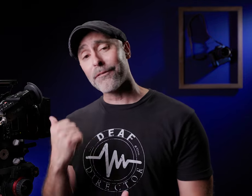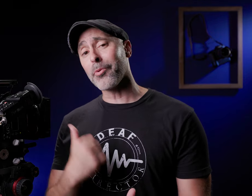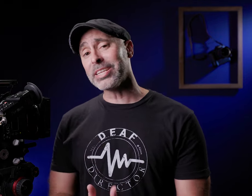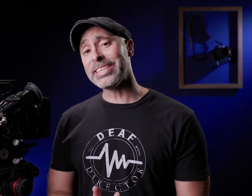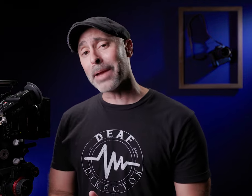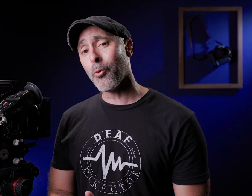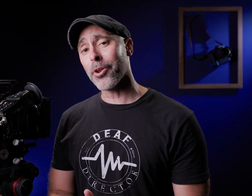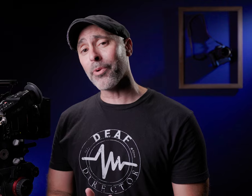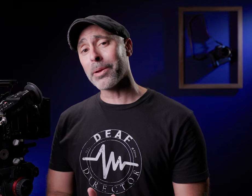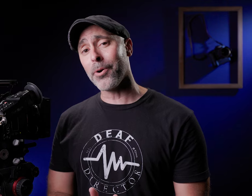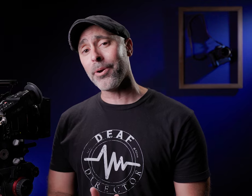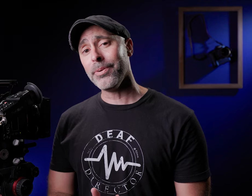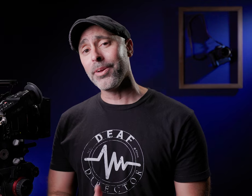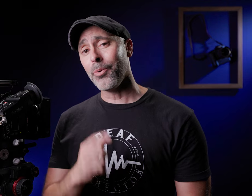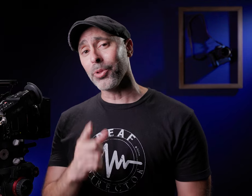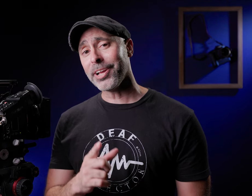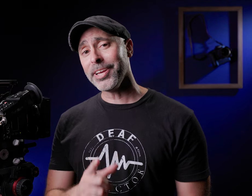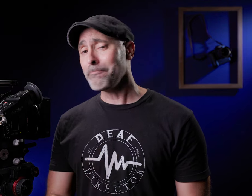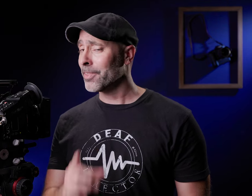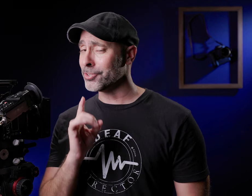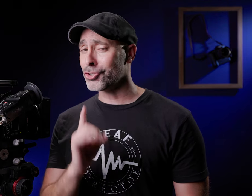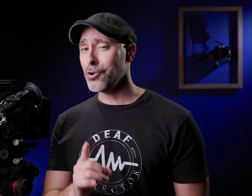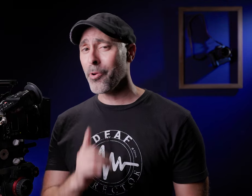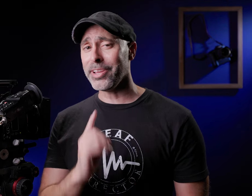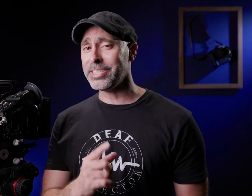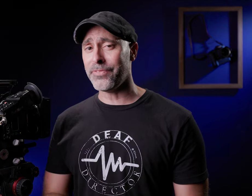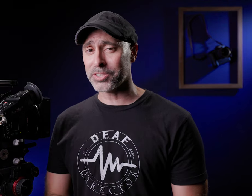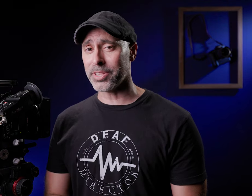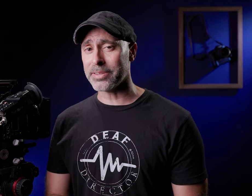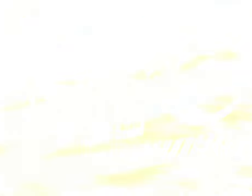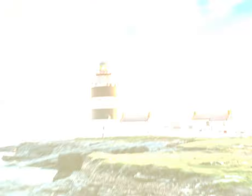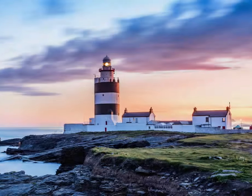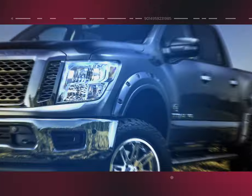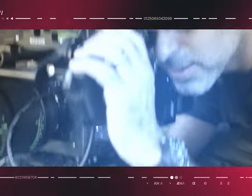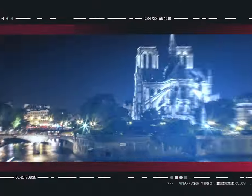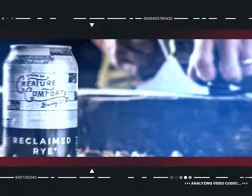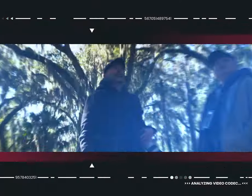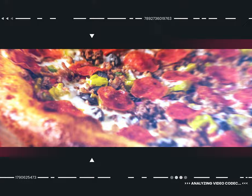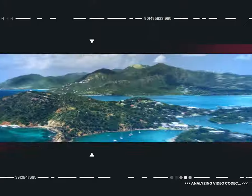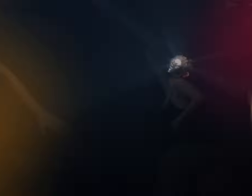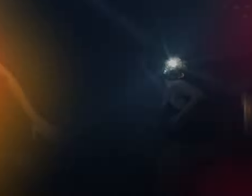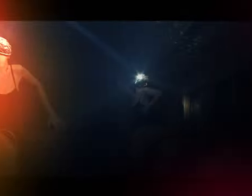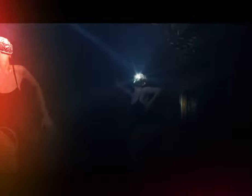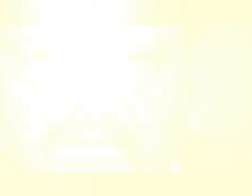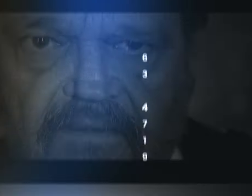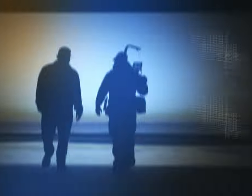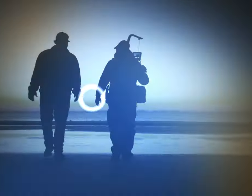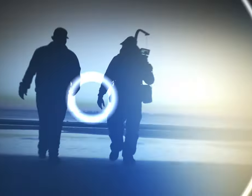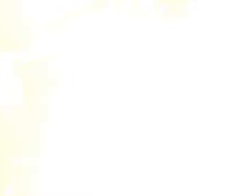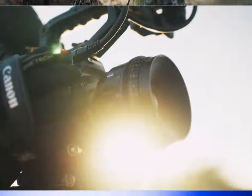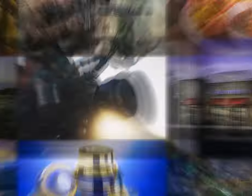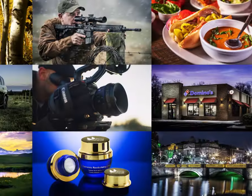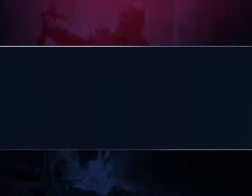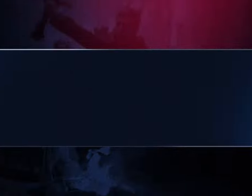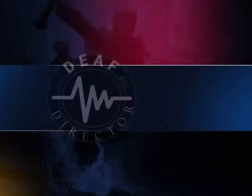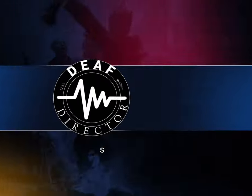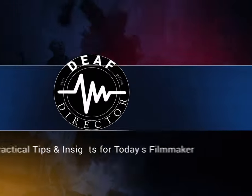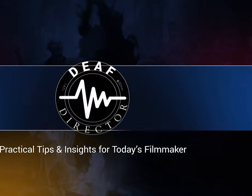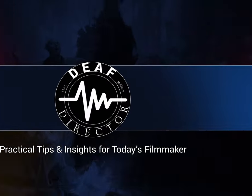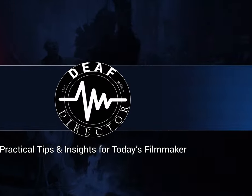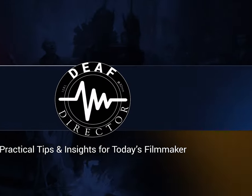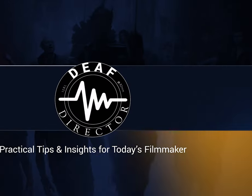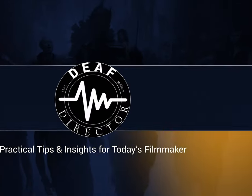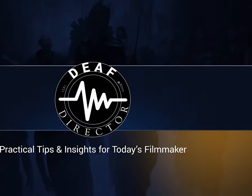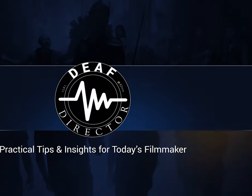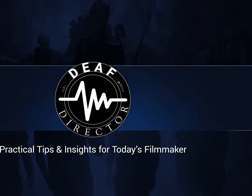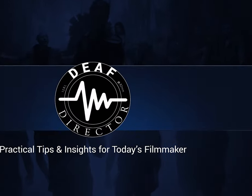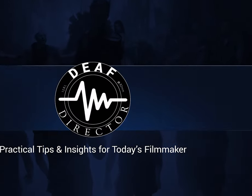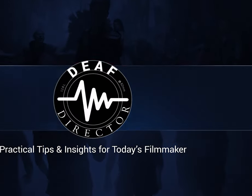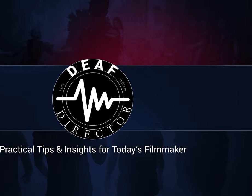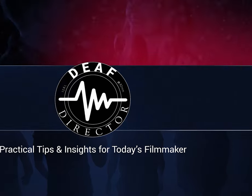from your SDI port on your RED Komodo well luckily there's a super easy fix for that